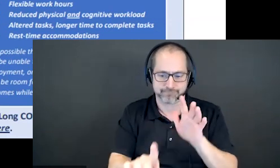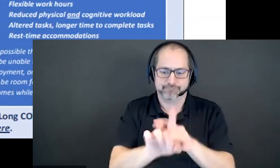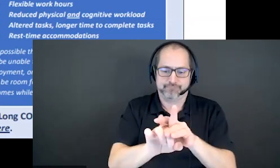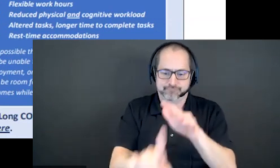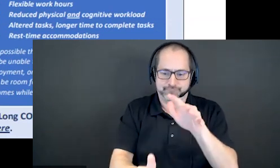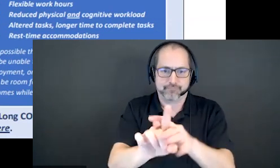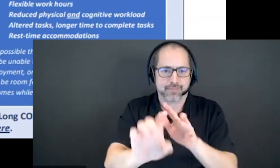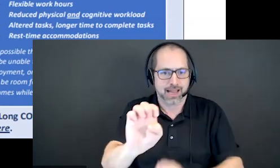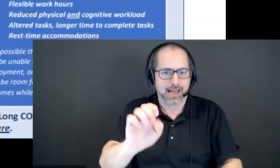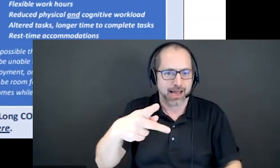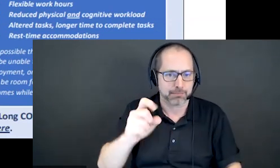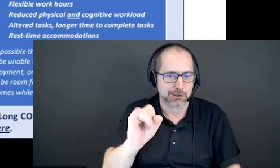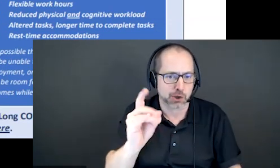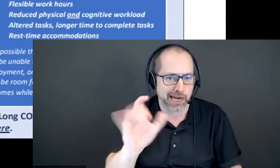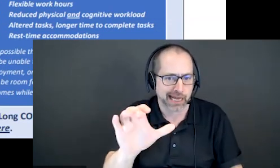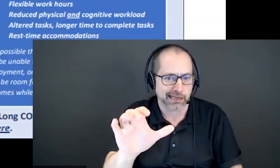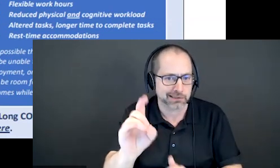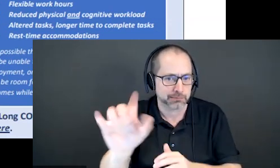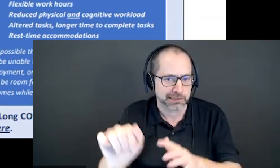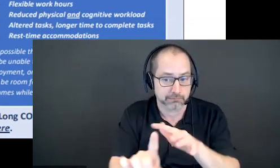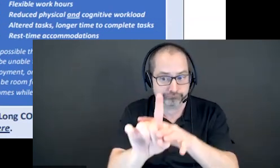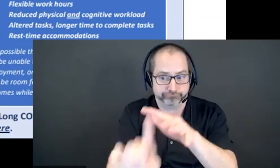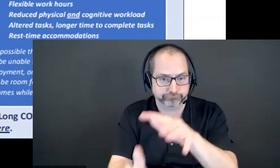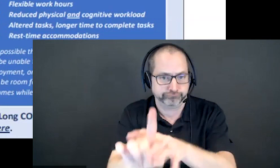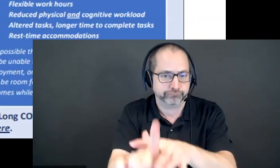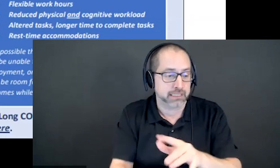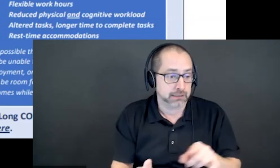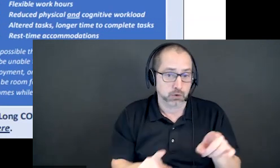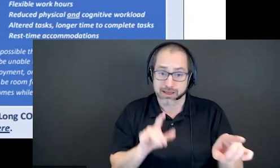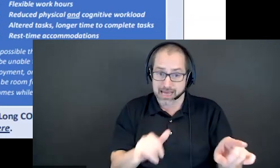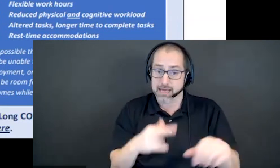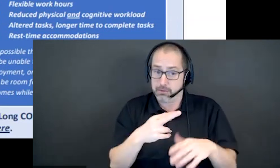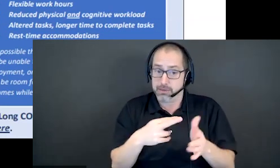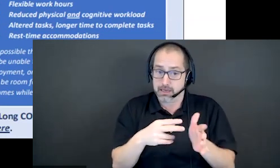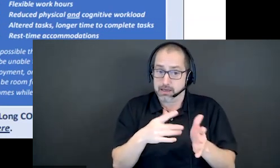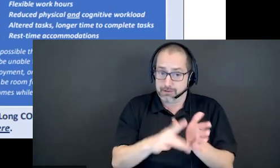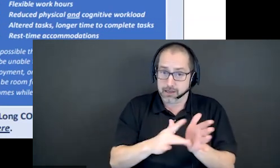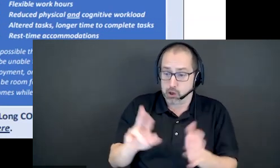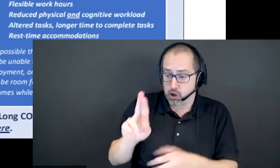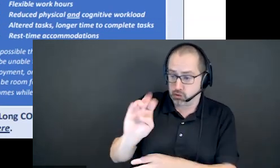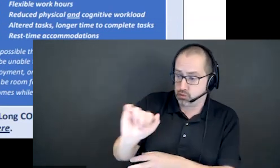So again this will be available on the resource page on Realize's website the draft version